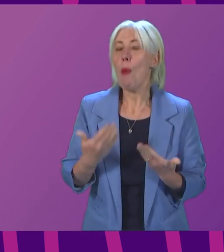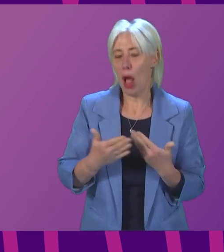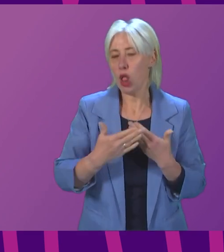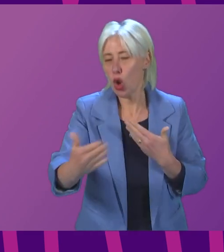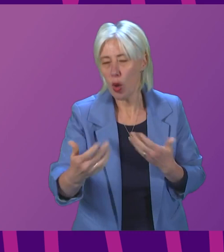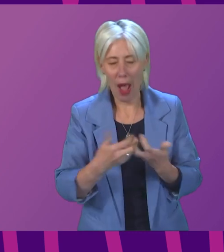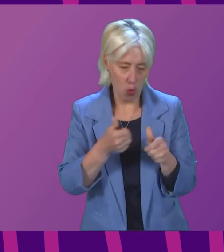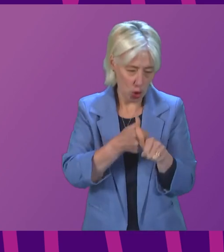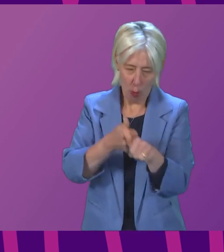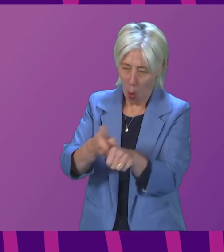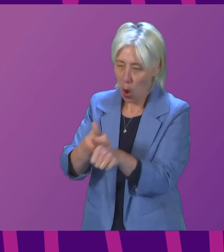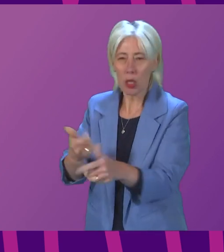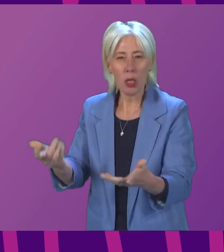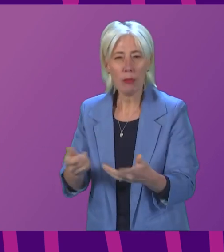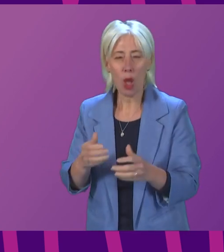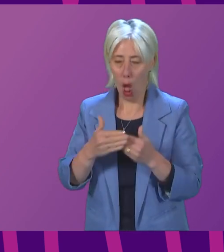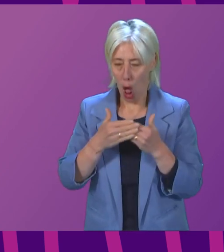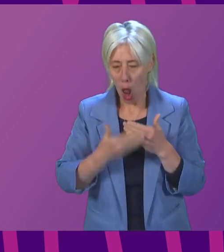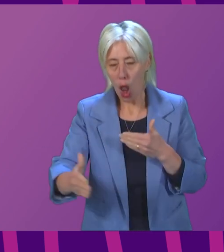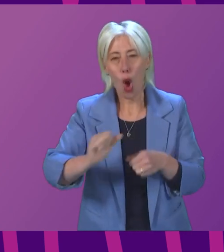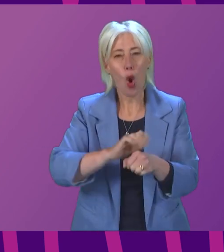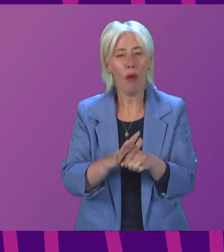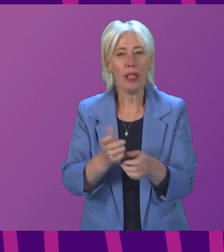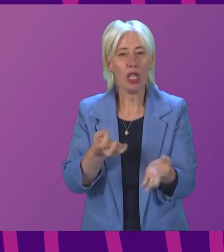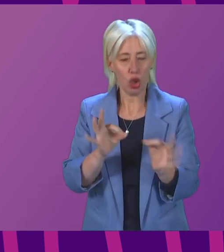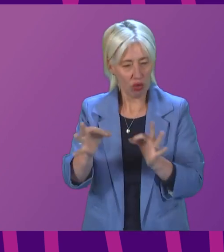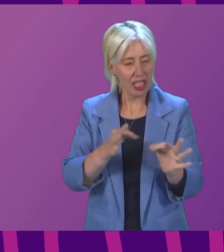Our long Covid strategic network brings together clinical experts, national health service